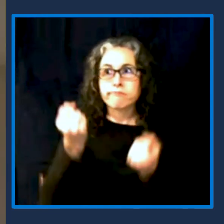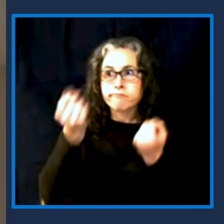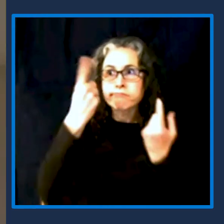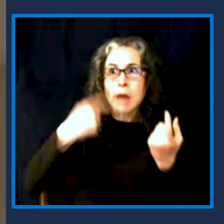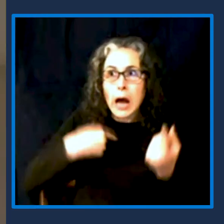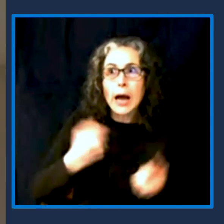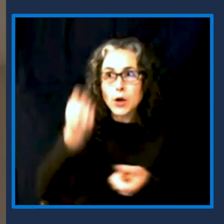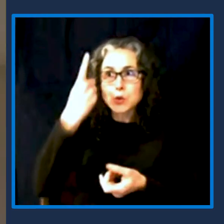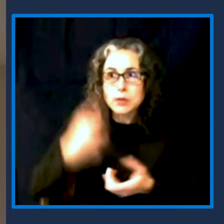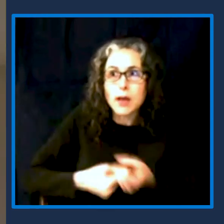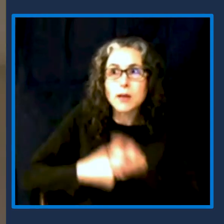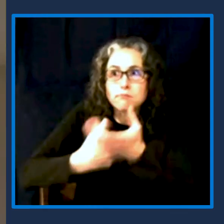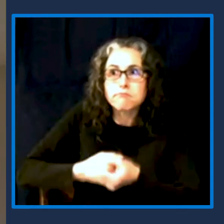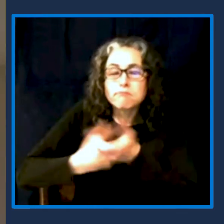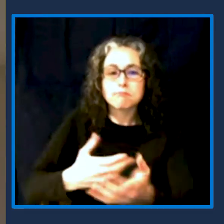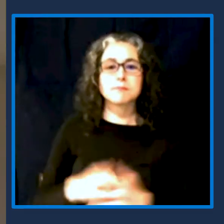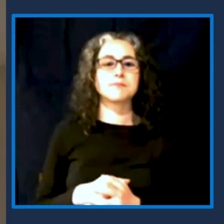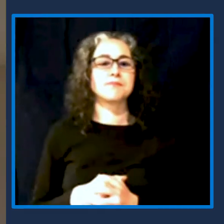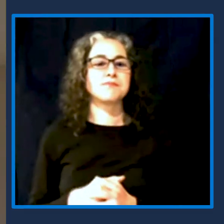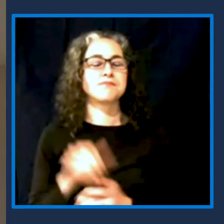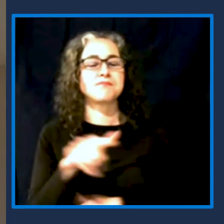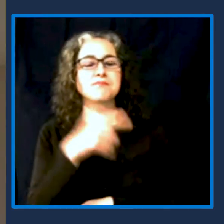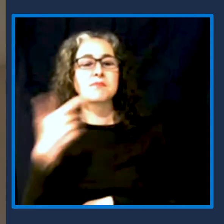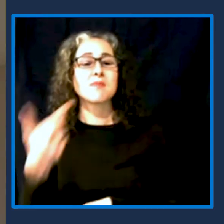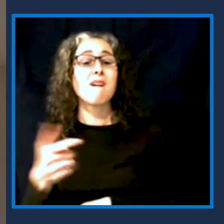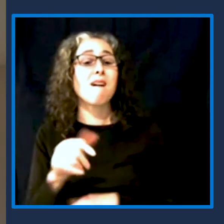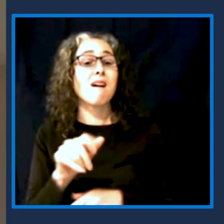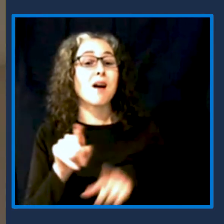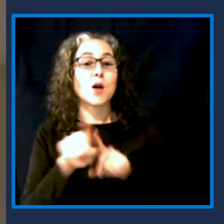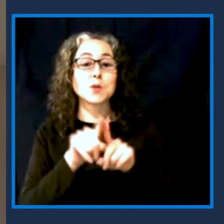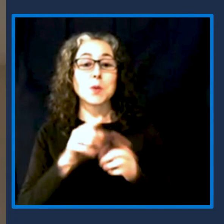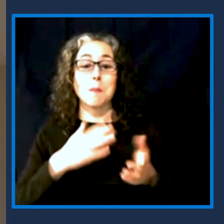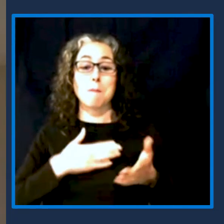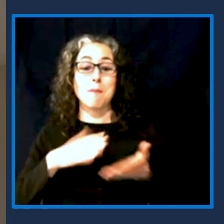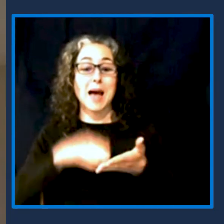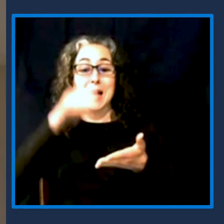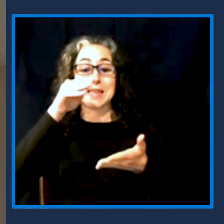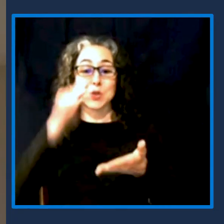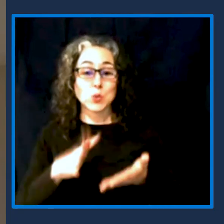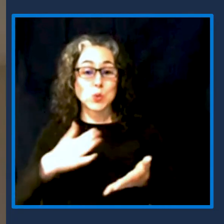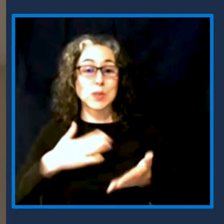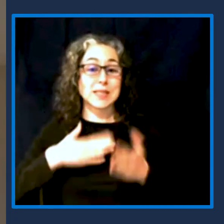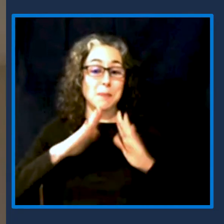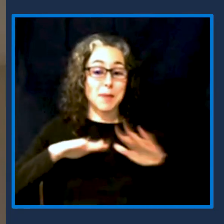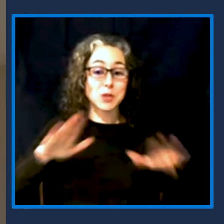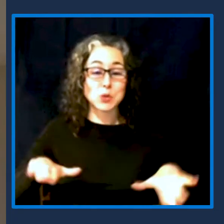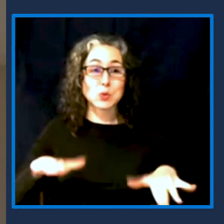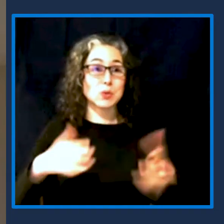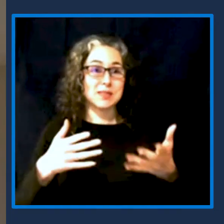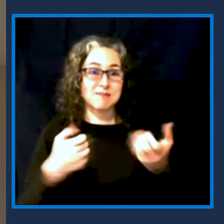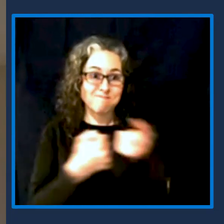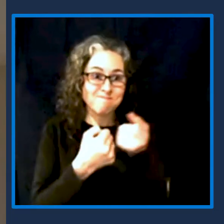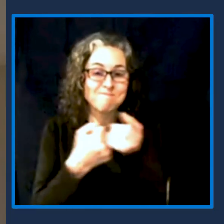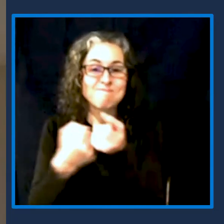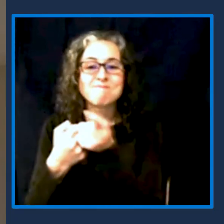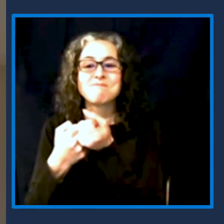so as is often to the case either my children or the students that i work with in advocacy i share